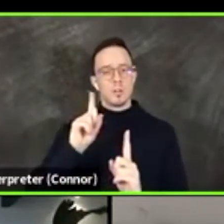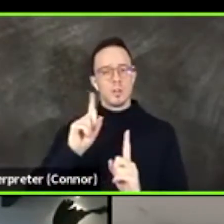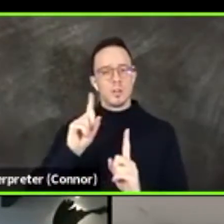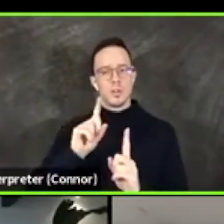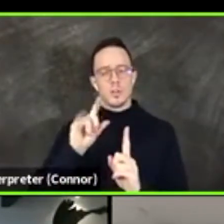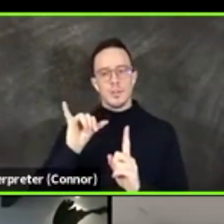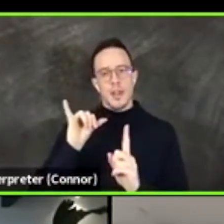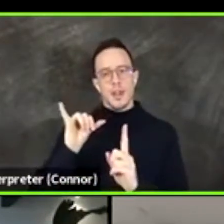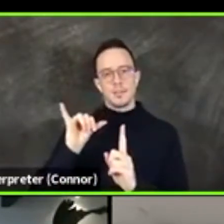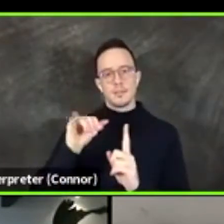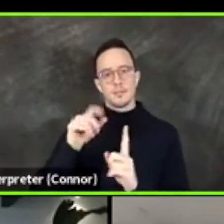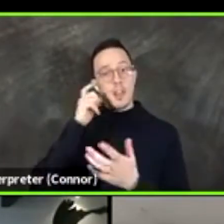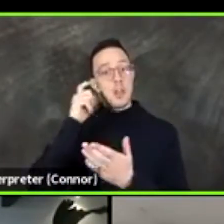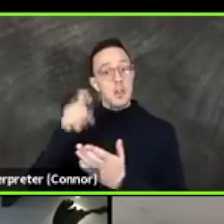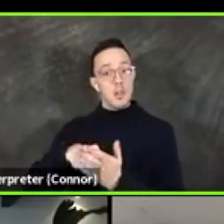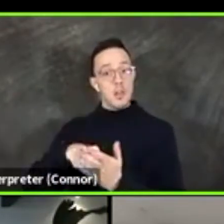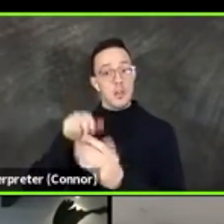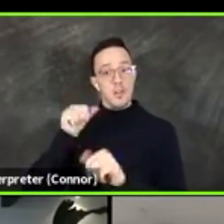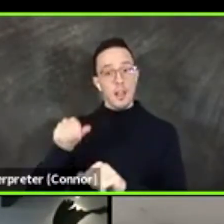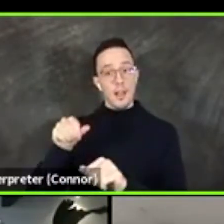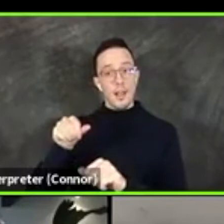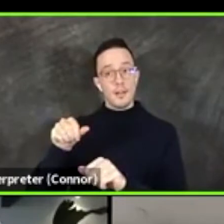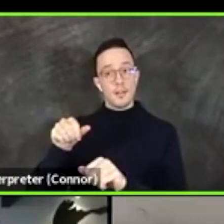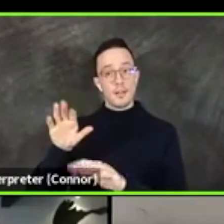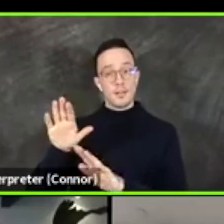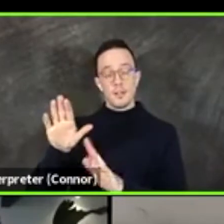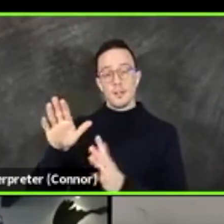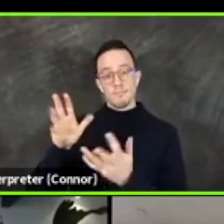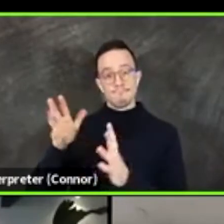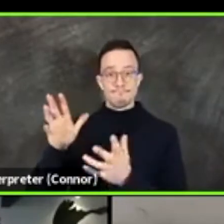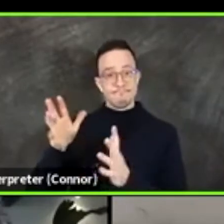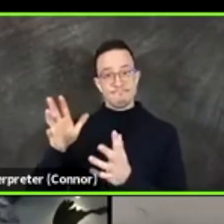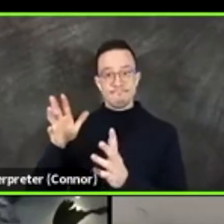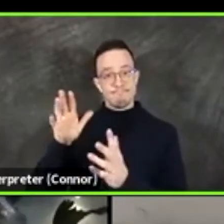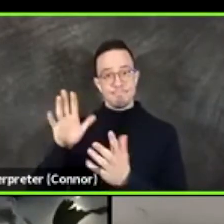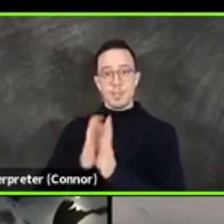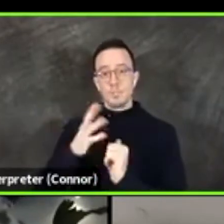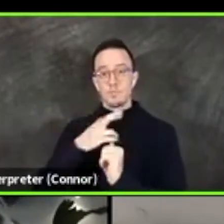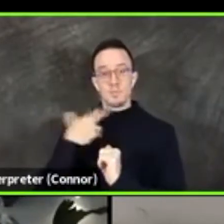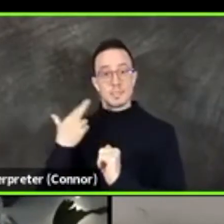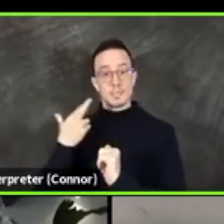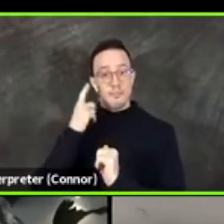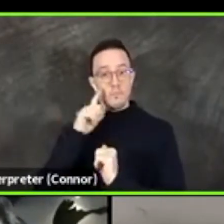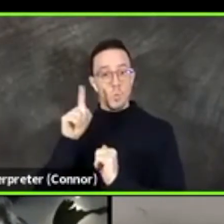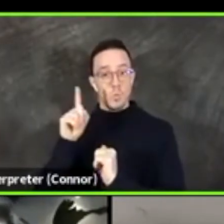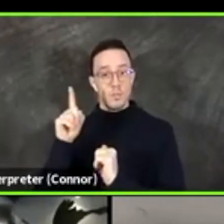OF ACKNOWLEDGMENT CAN BE SUSCEPTIBLE TO BECOMING